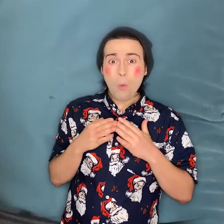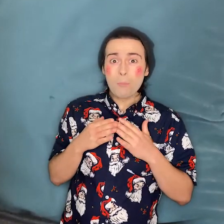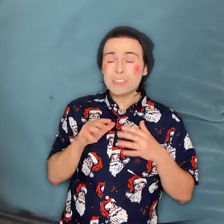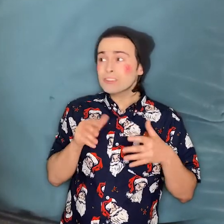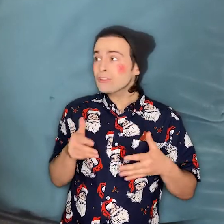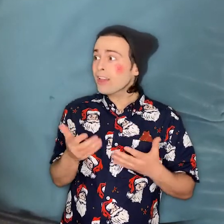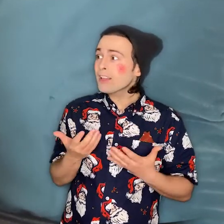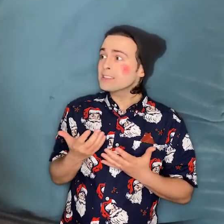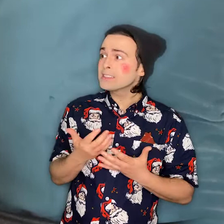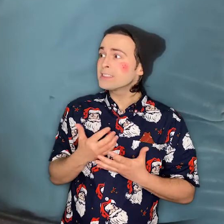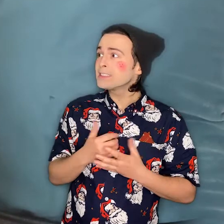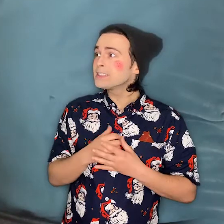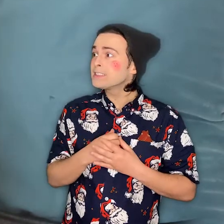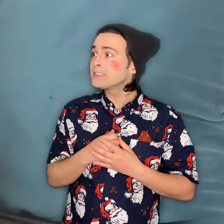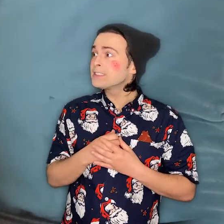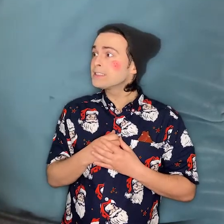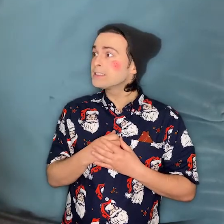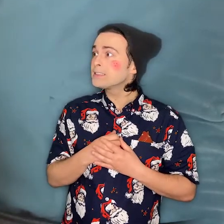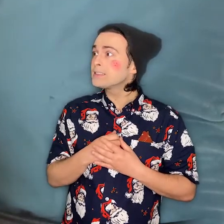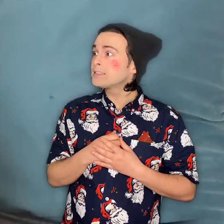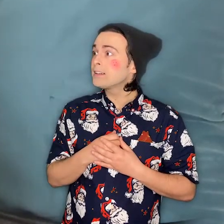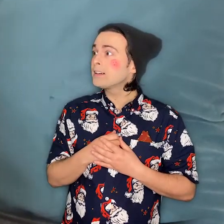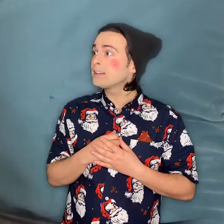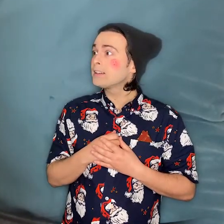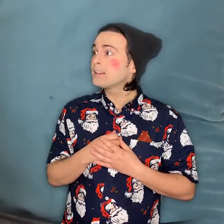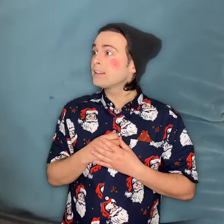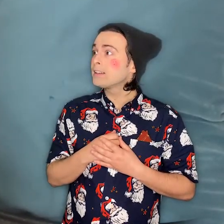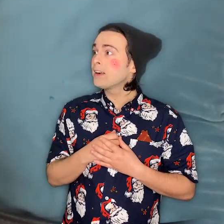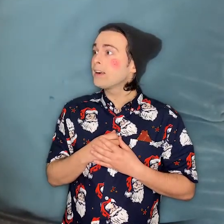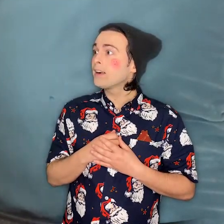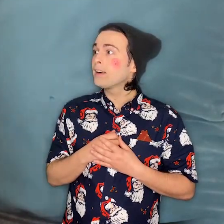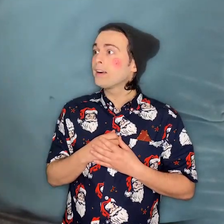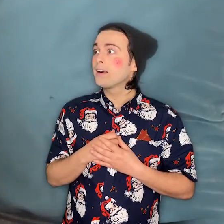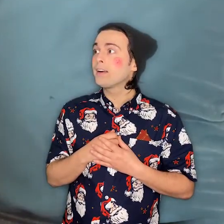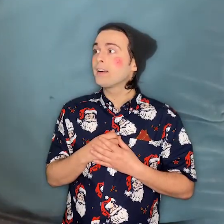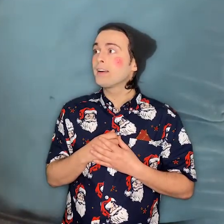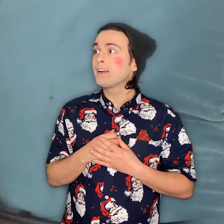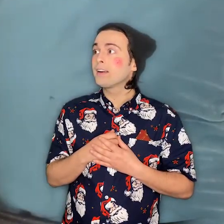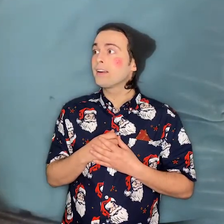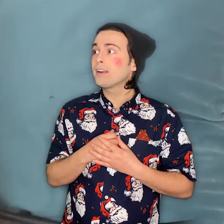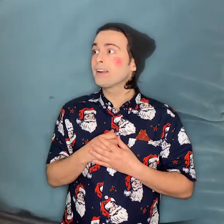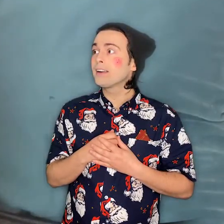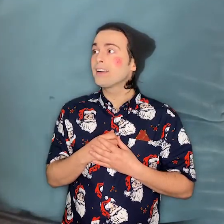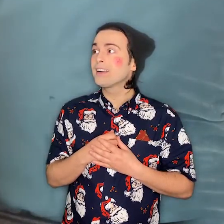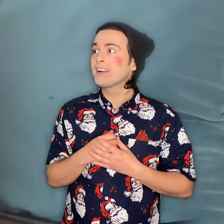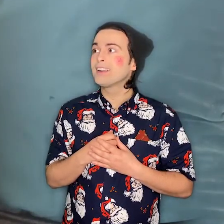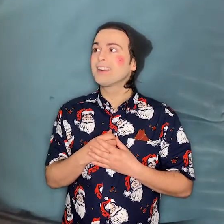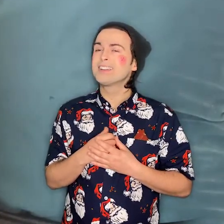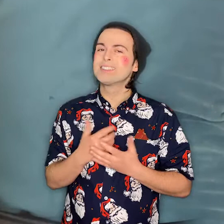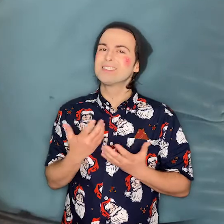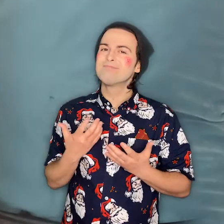That’s hilarious. Brilliant I’ll see you soon then. That was Cinderella